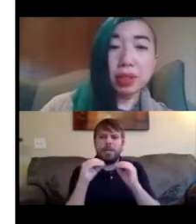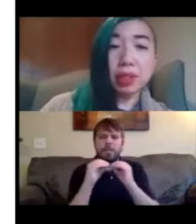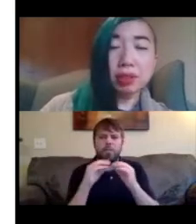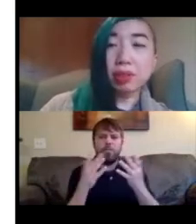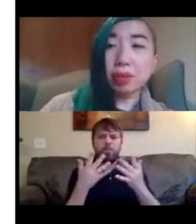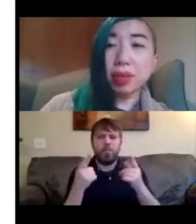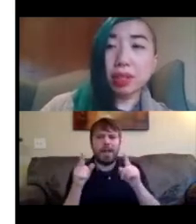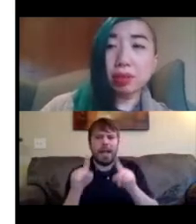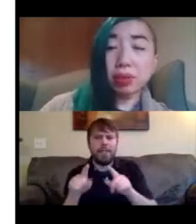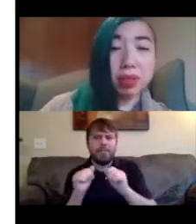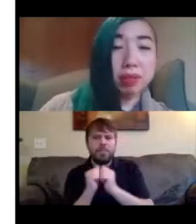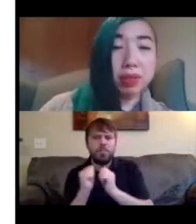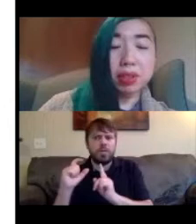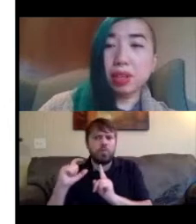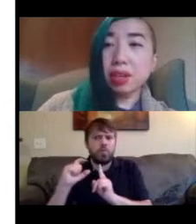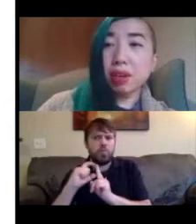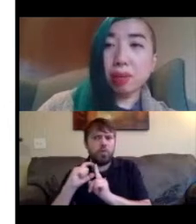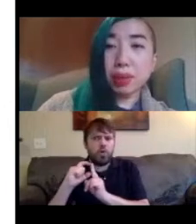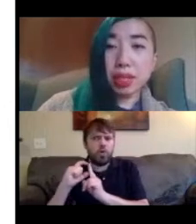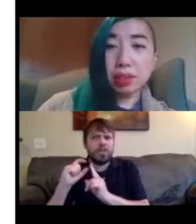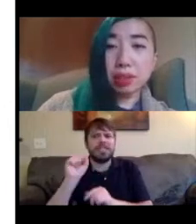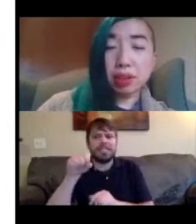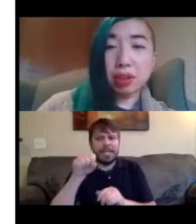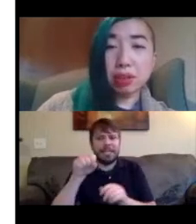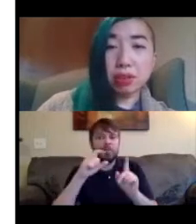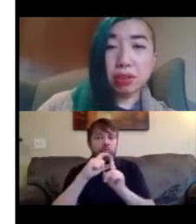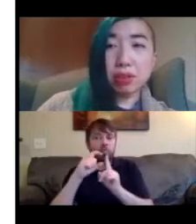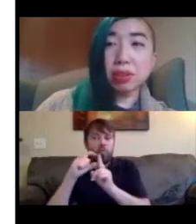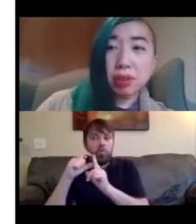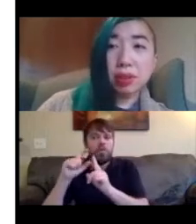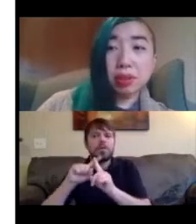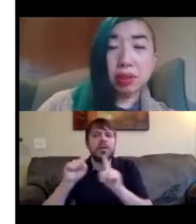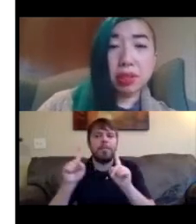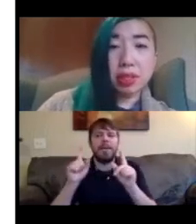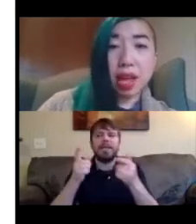these are different ways we can visually represent our ghosts. So I just wanted us to hold on to that